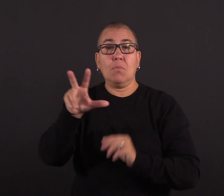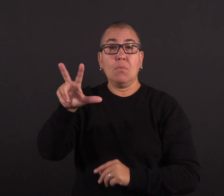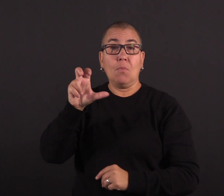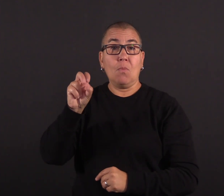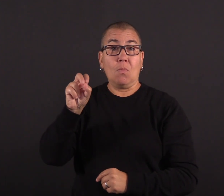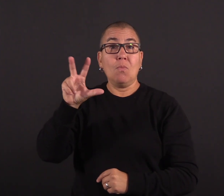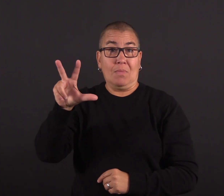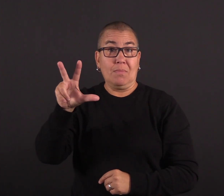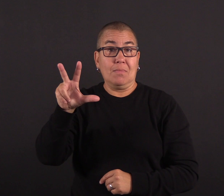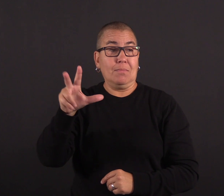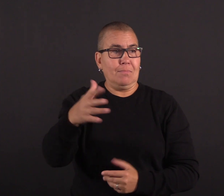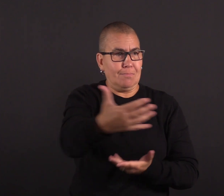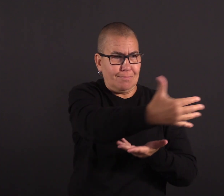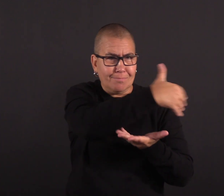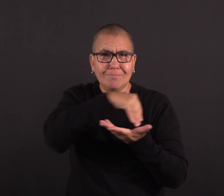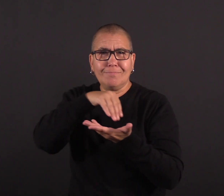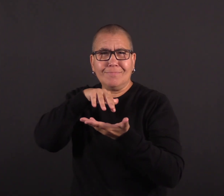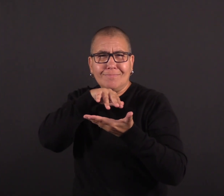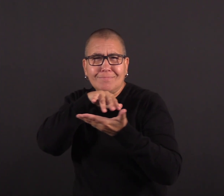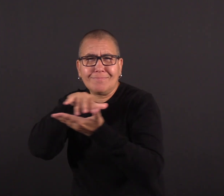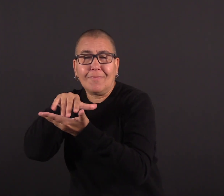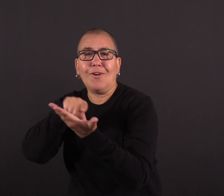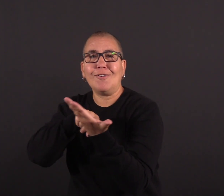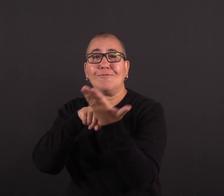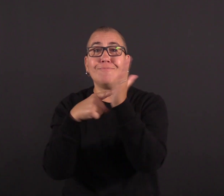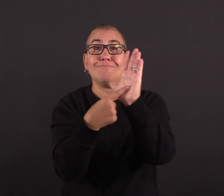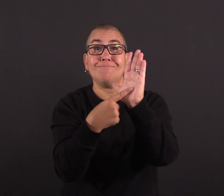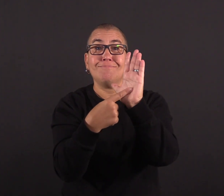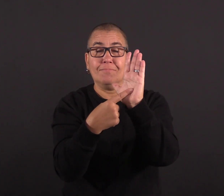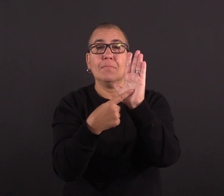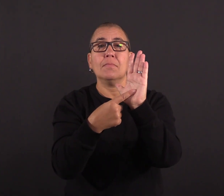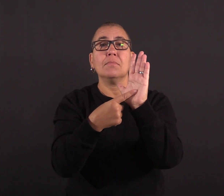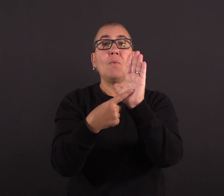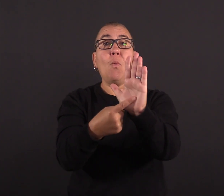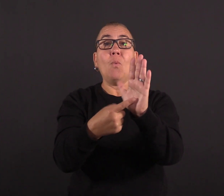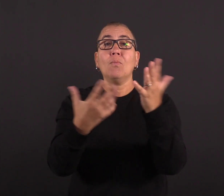Two weeks after the booster, the number of "killer T cells" was significantly